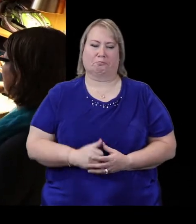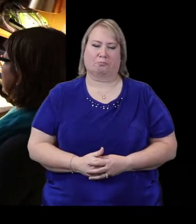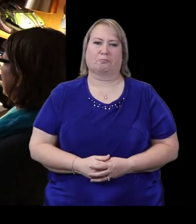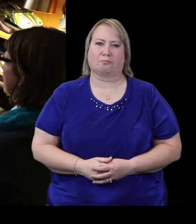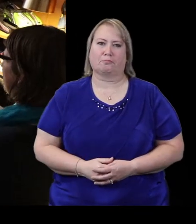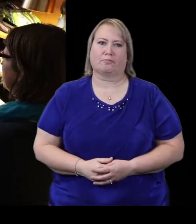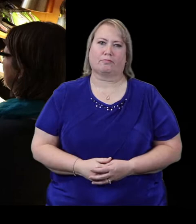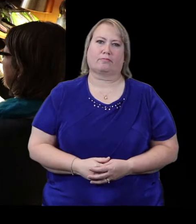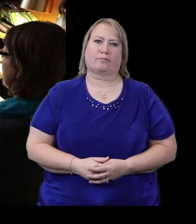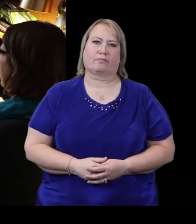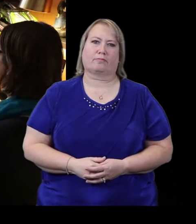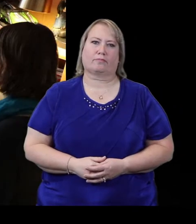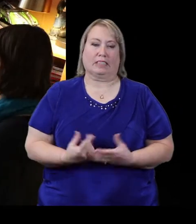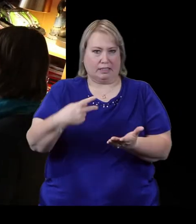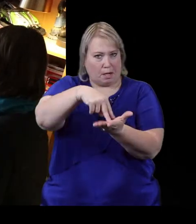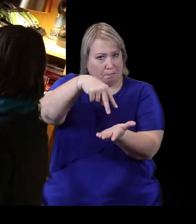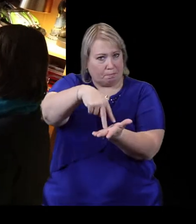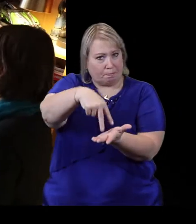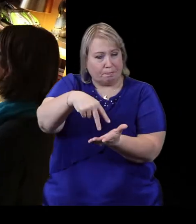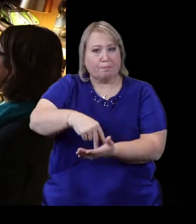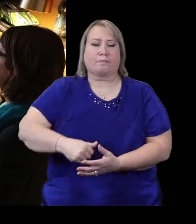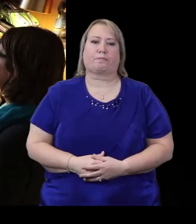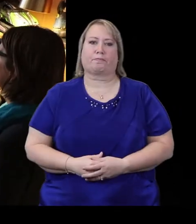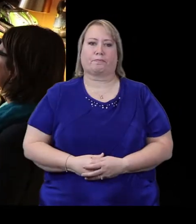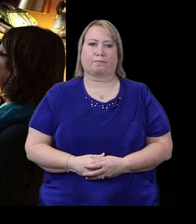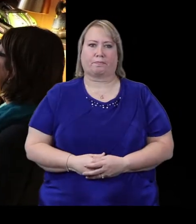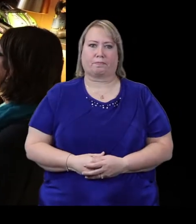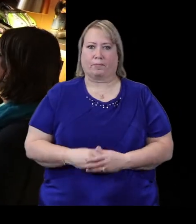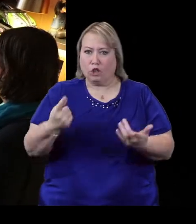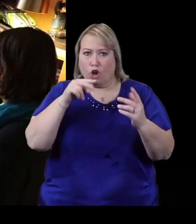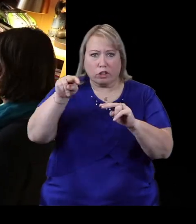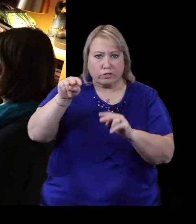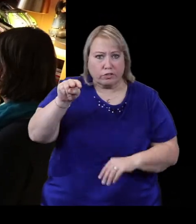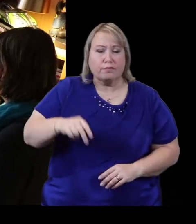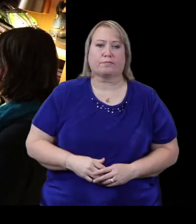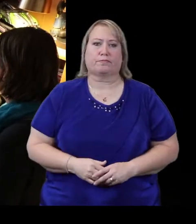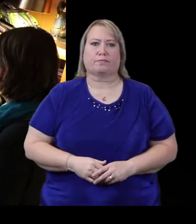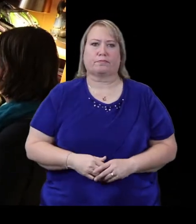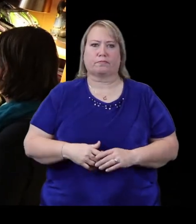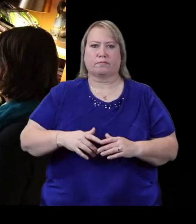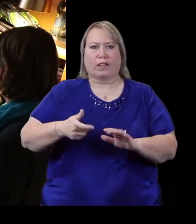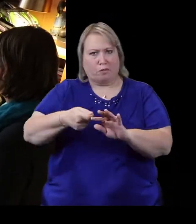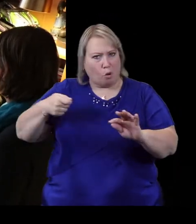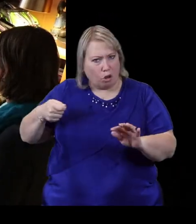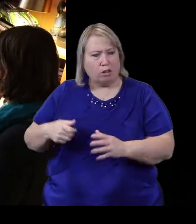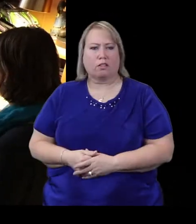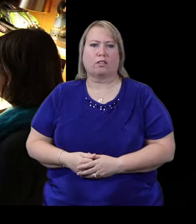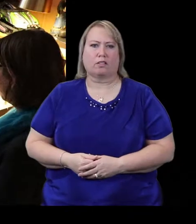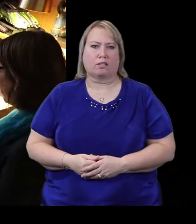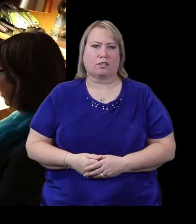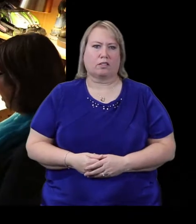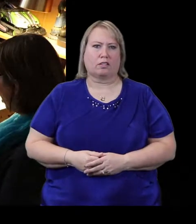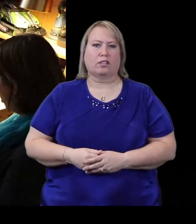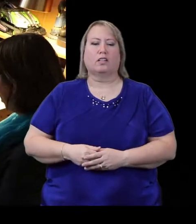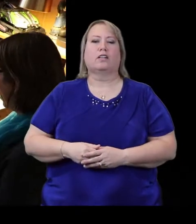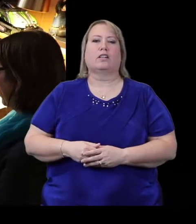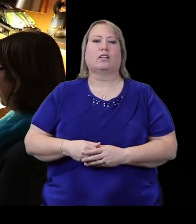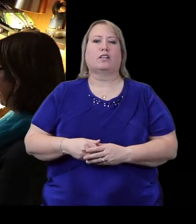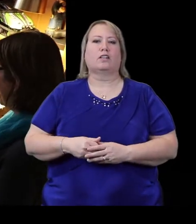Look. Hold the button. [ Background sounds ]